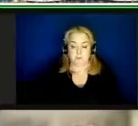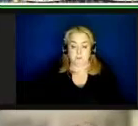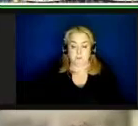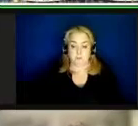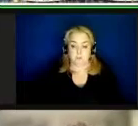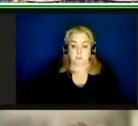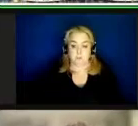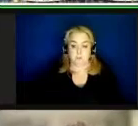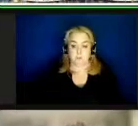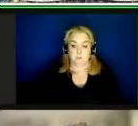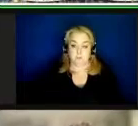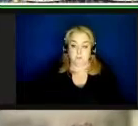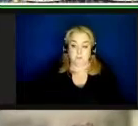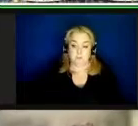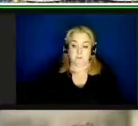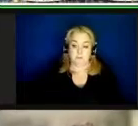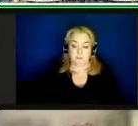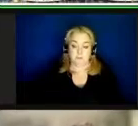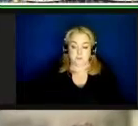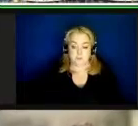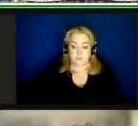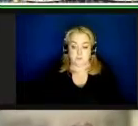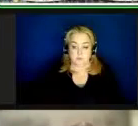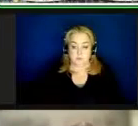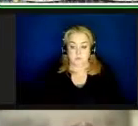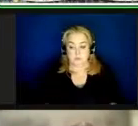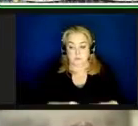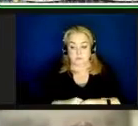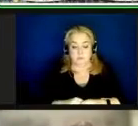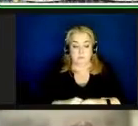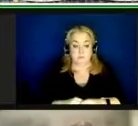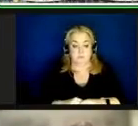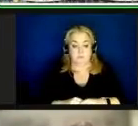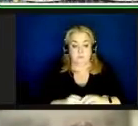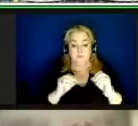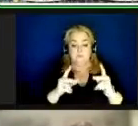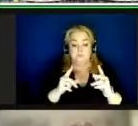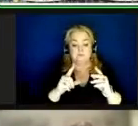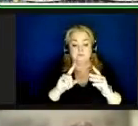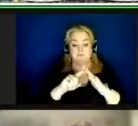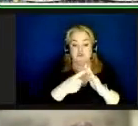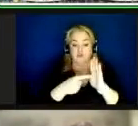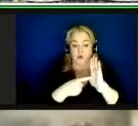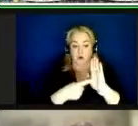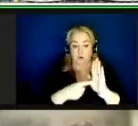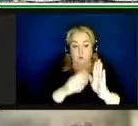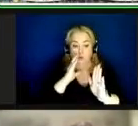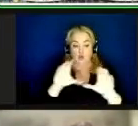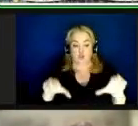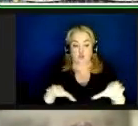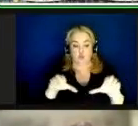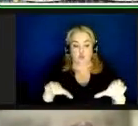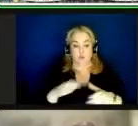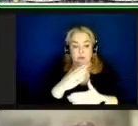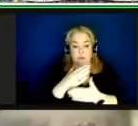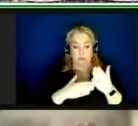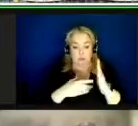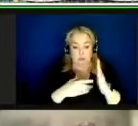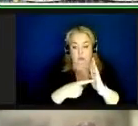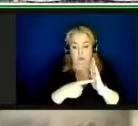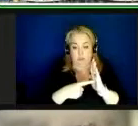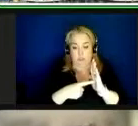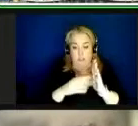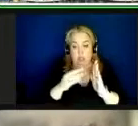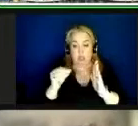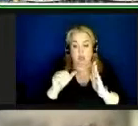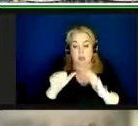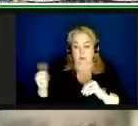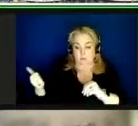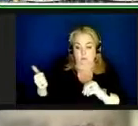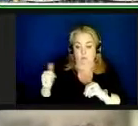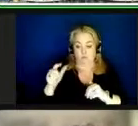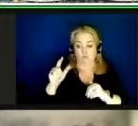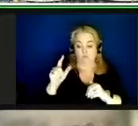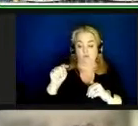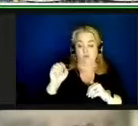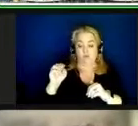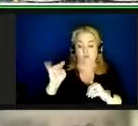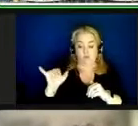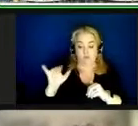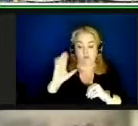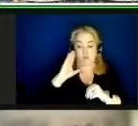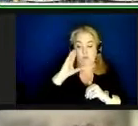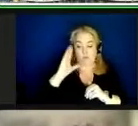IT'LL BE VERY DIFFICULT TO SEE